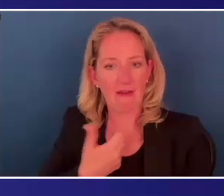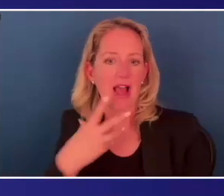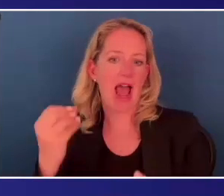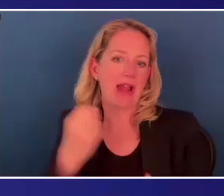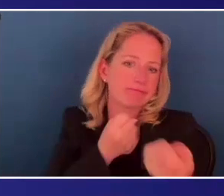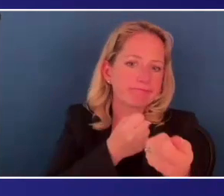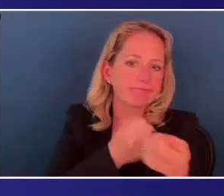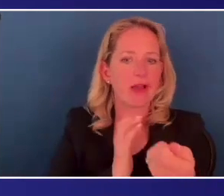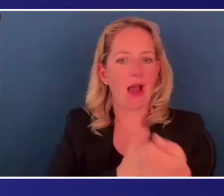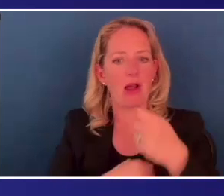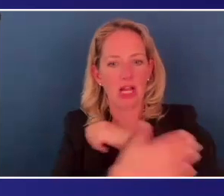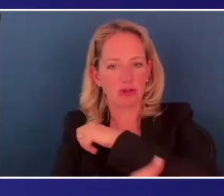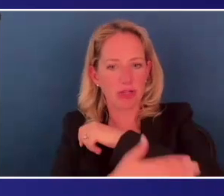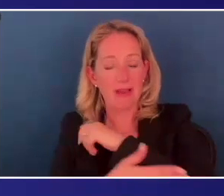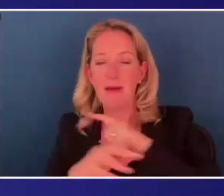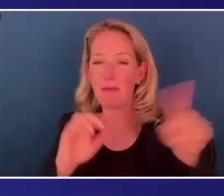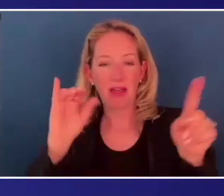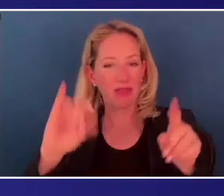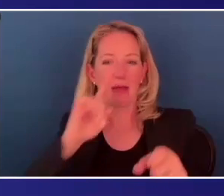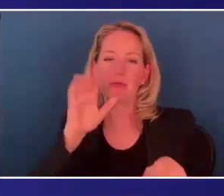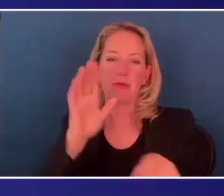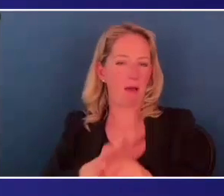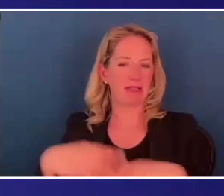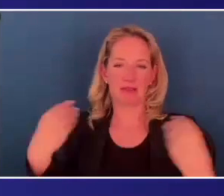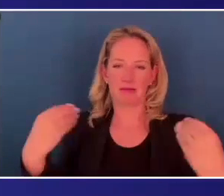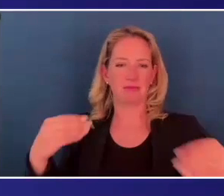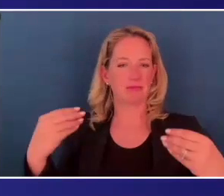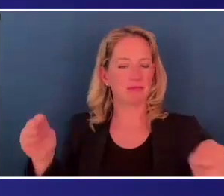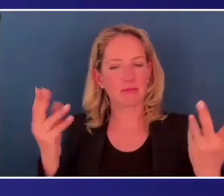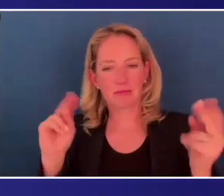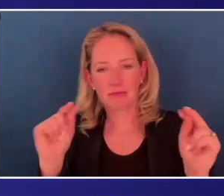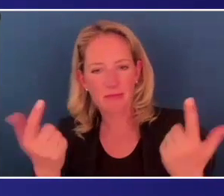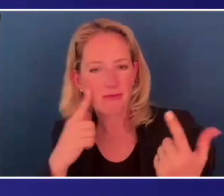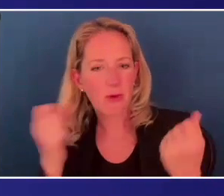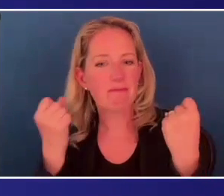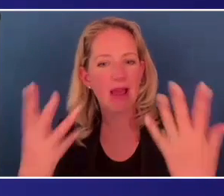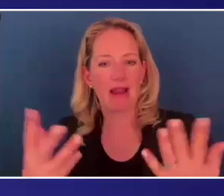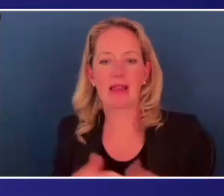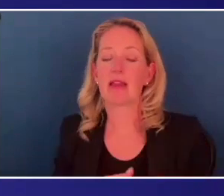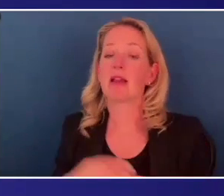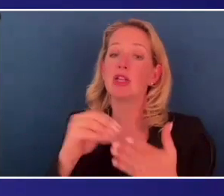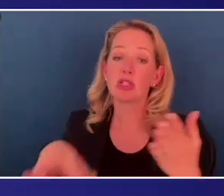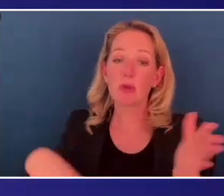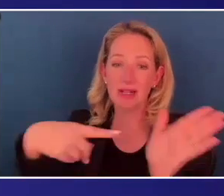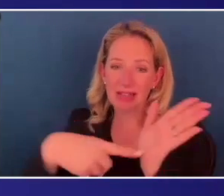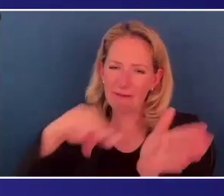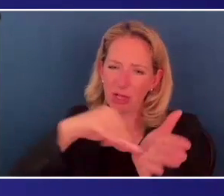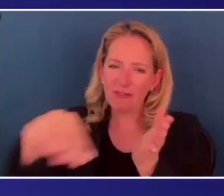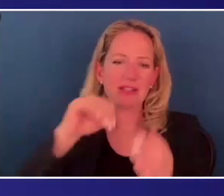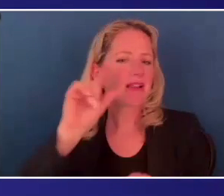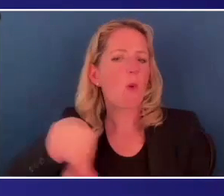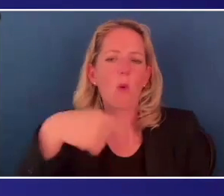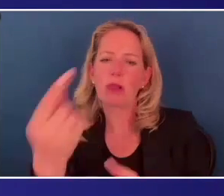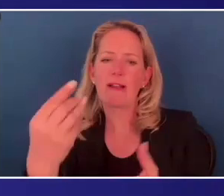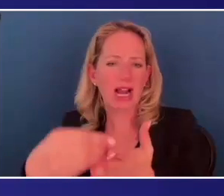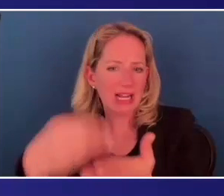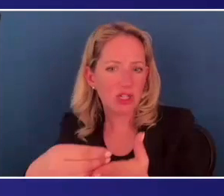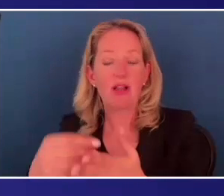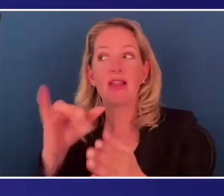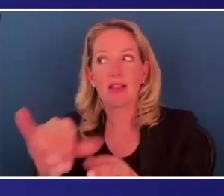How are you? Student that forgiveness is not just a financial issue, it's a socio-economic issue.